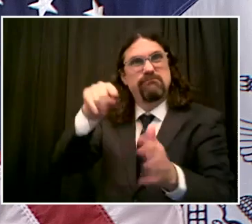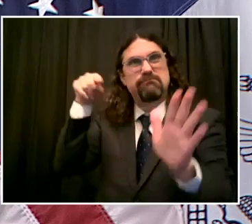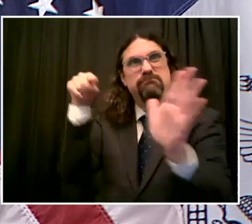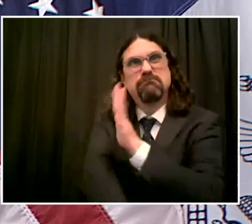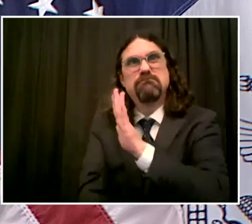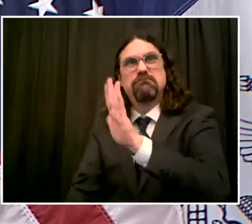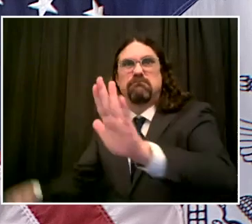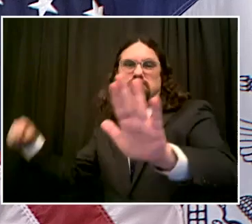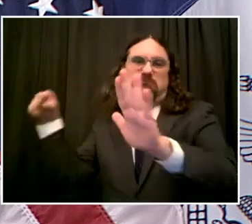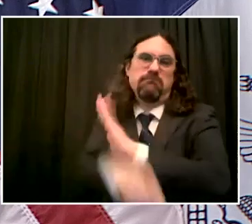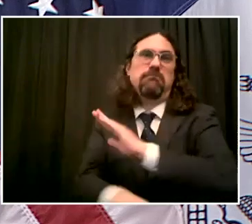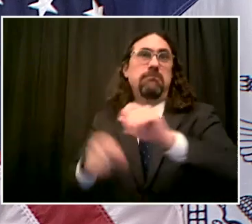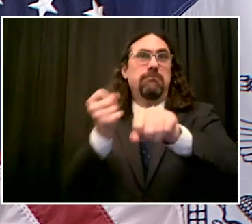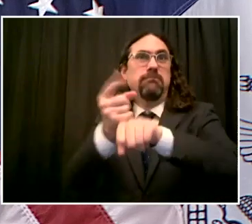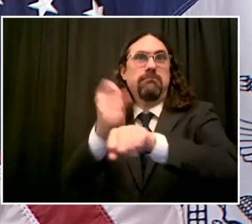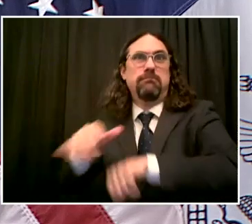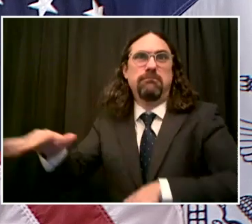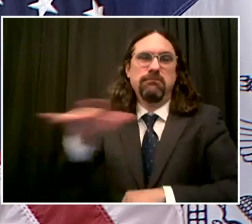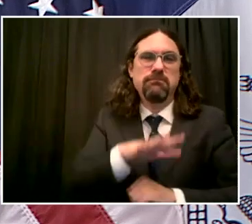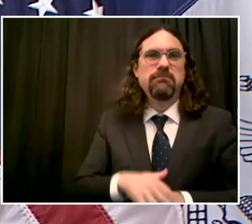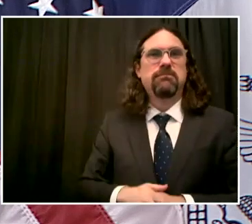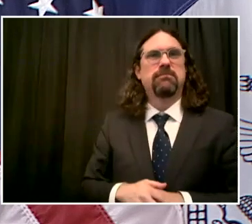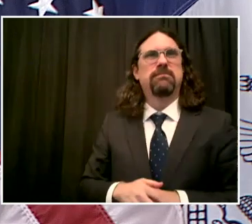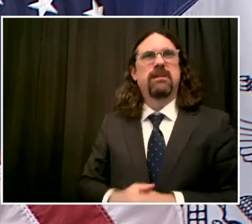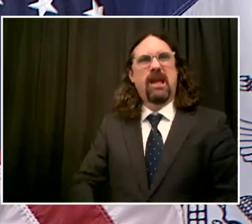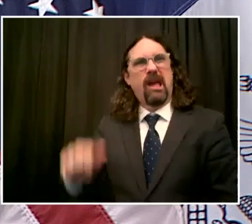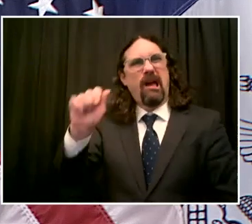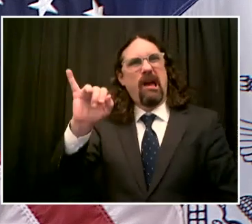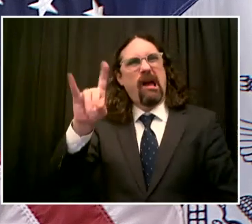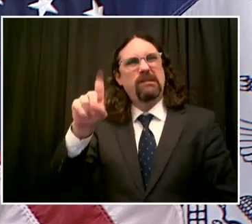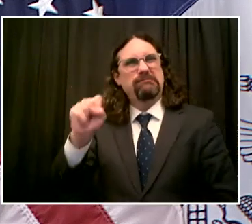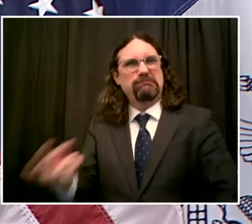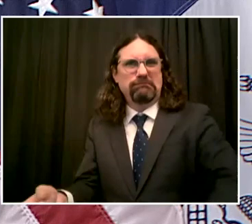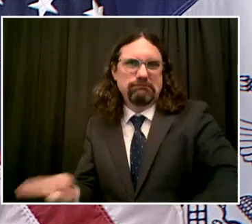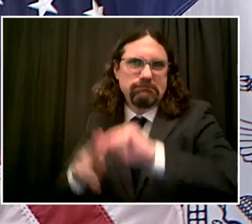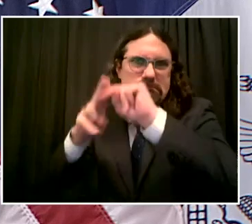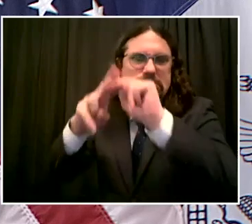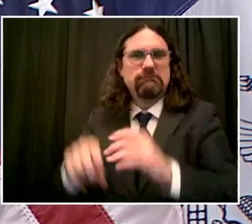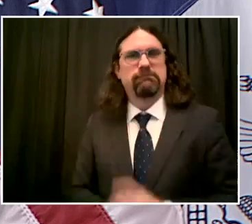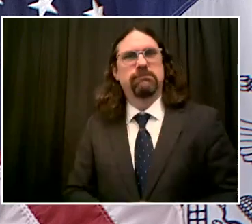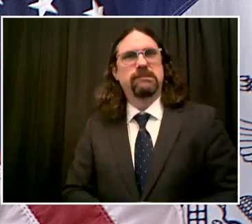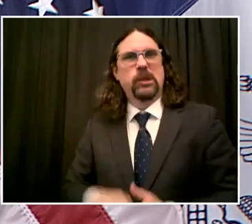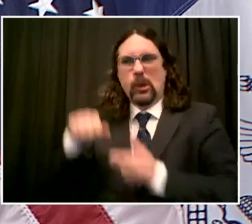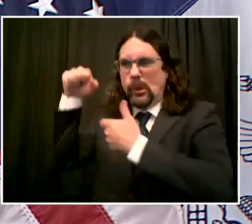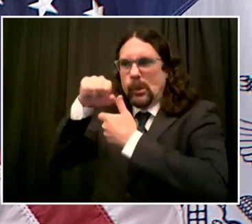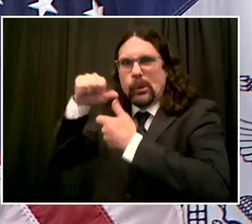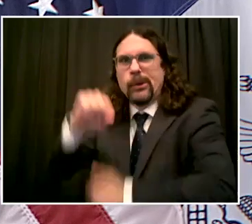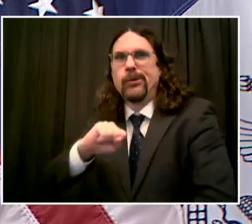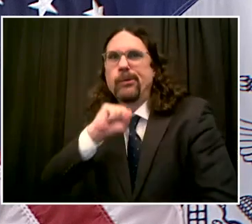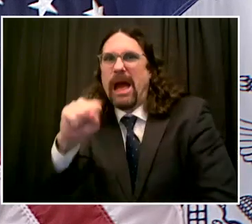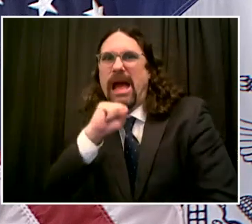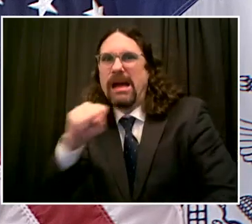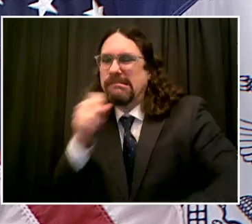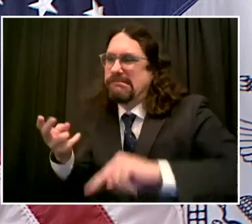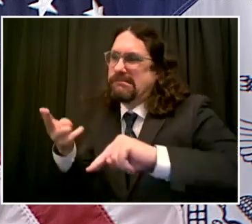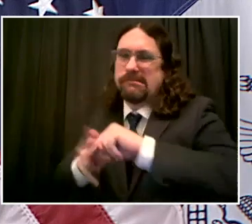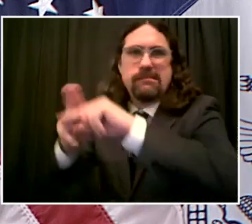EPIDEMICTHE CRACK EPIDEMIC. WE SAW HORRIBLE THINGS. AND THEN LATER